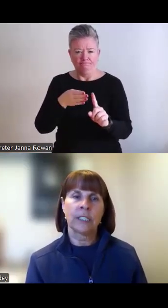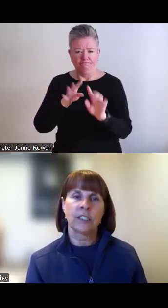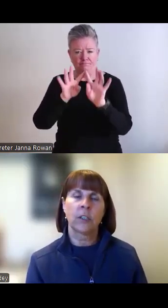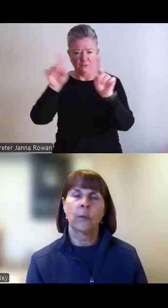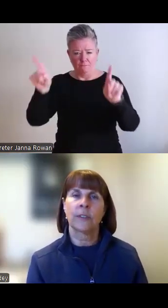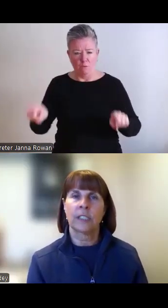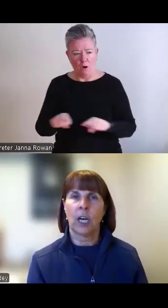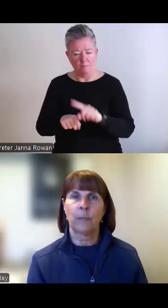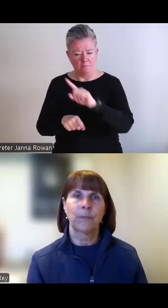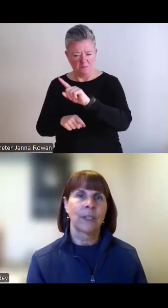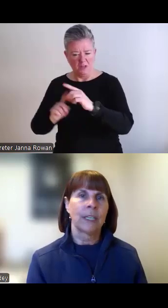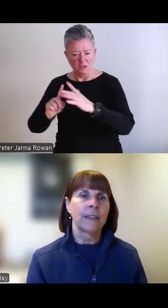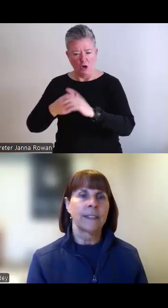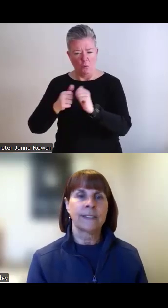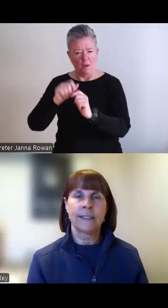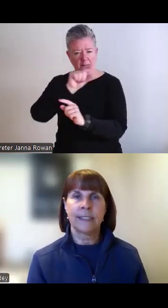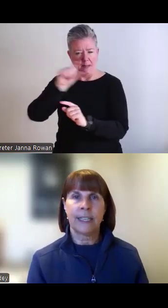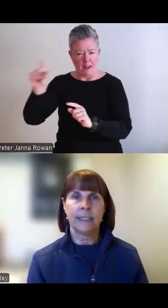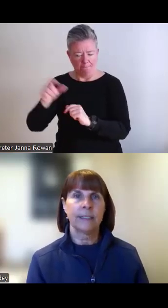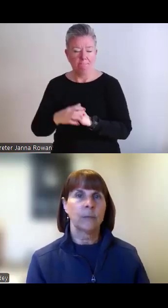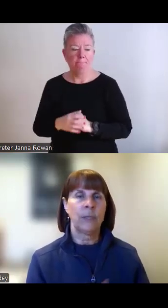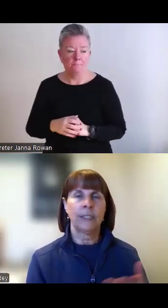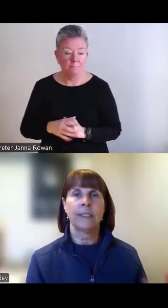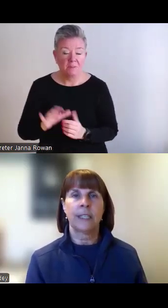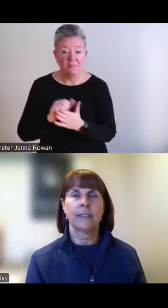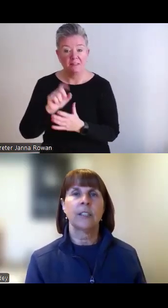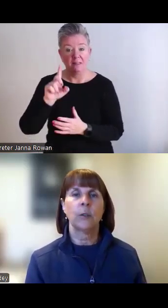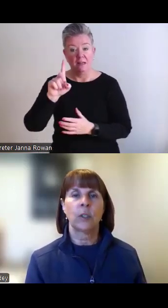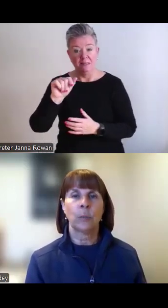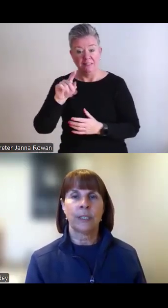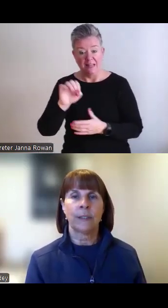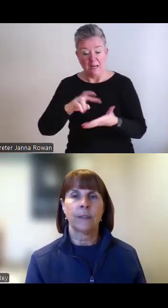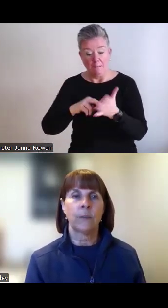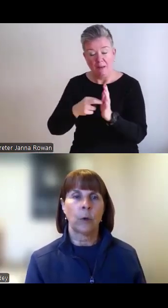we're going to start with the top. This is the date, meaning the date that you complete the